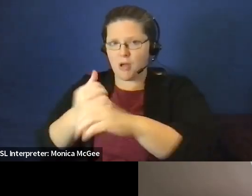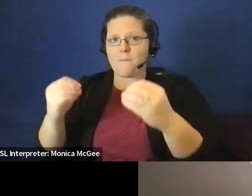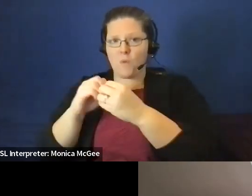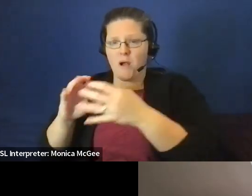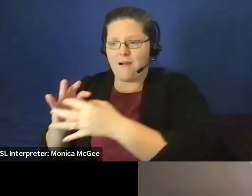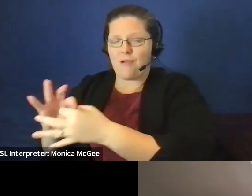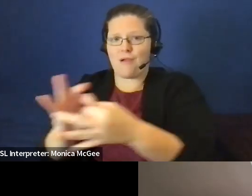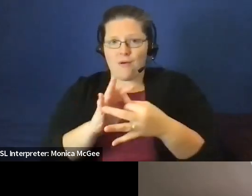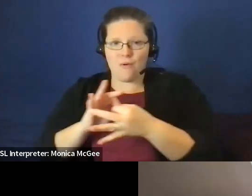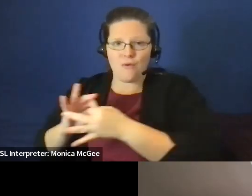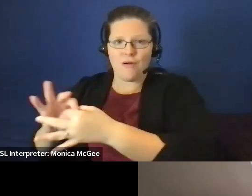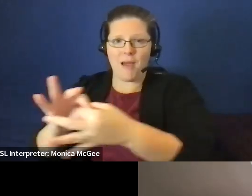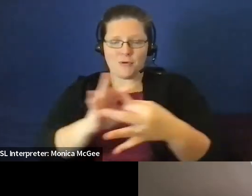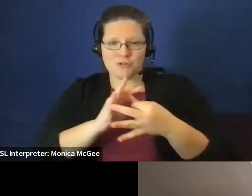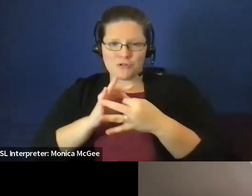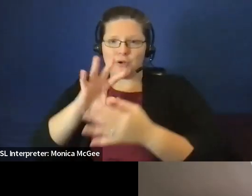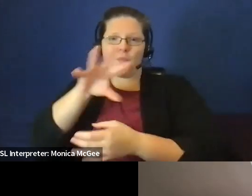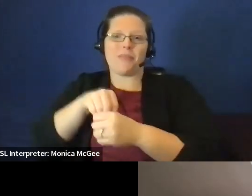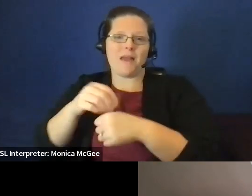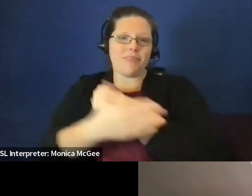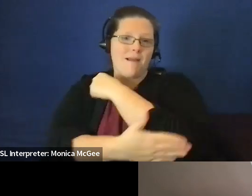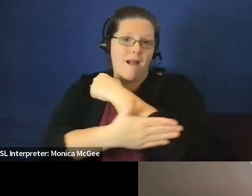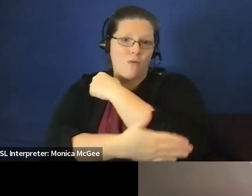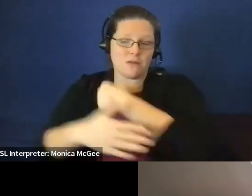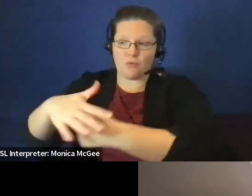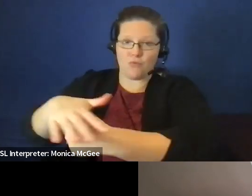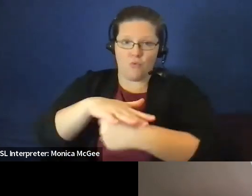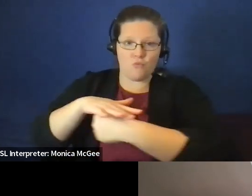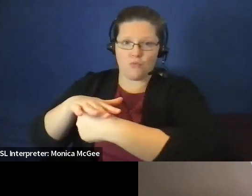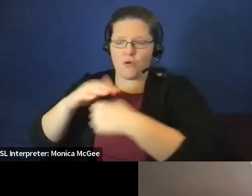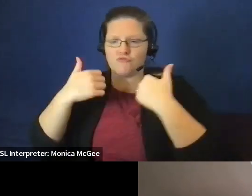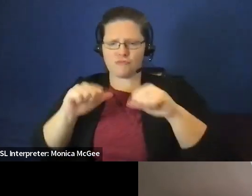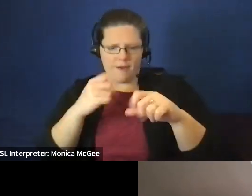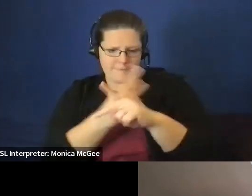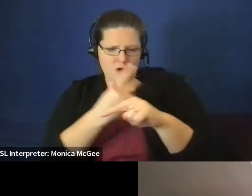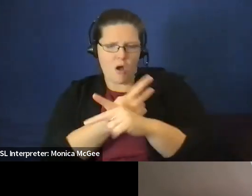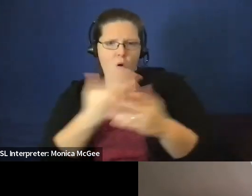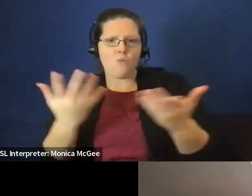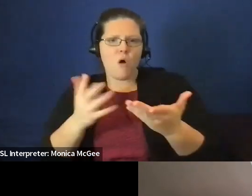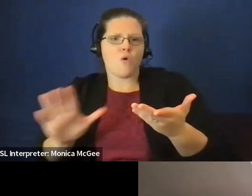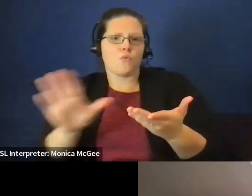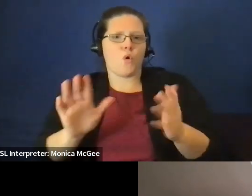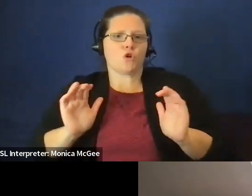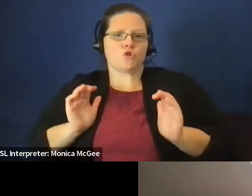themselves heavily into emergency management and public health at the state level, involving local